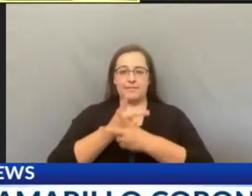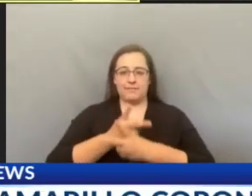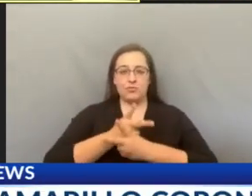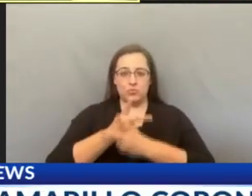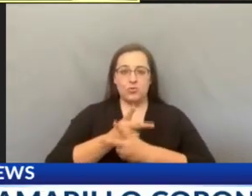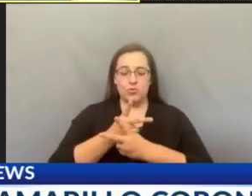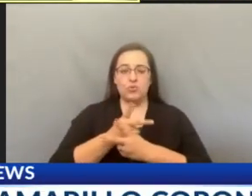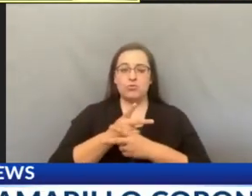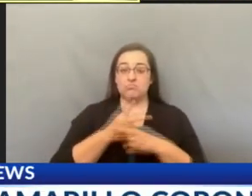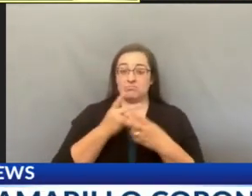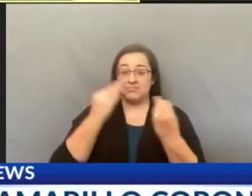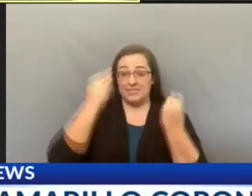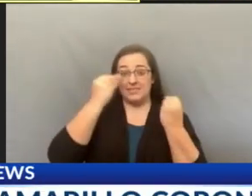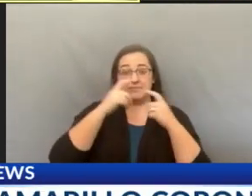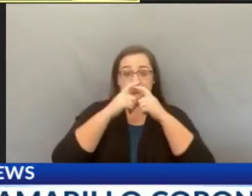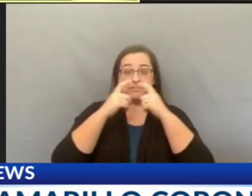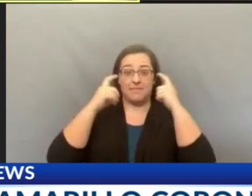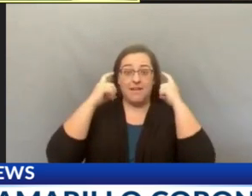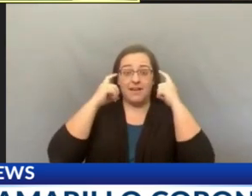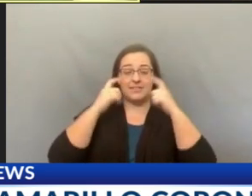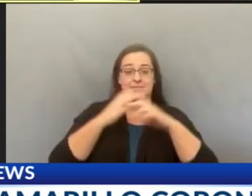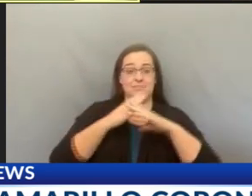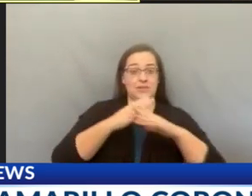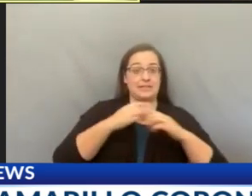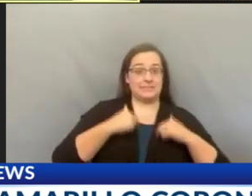MISSED AND THE LIFE WE WANT TO